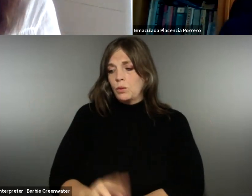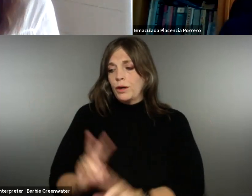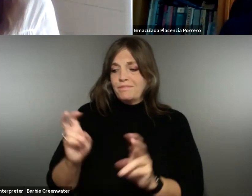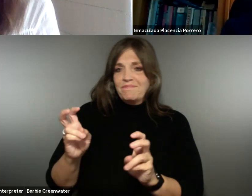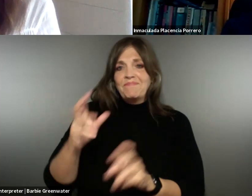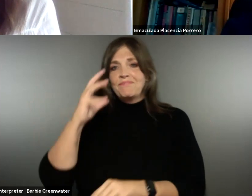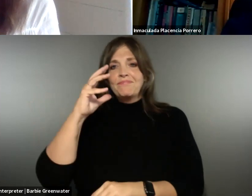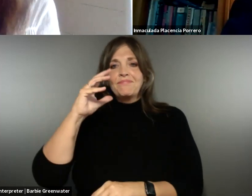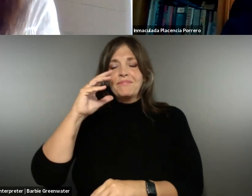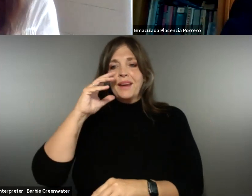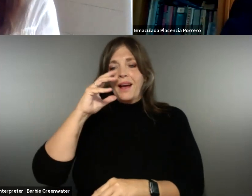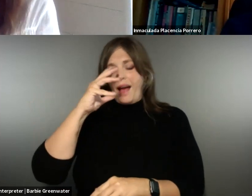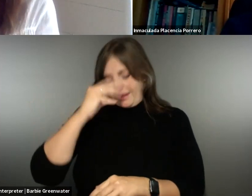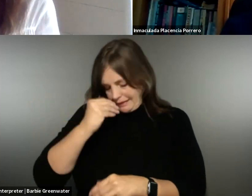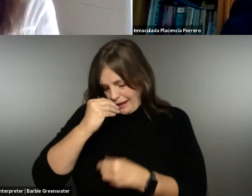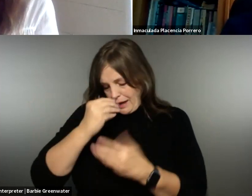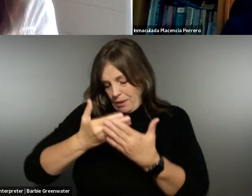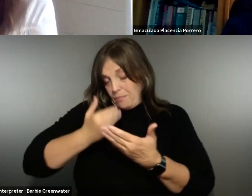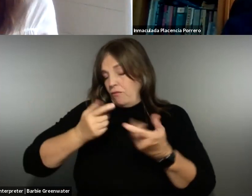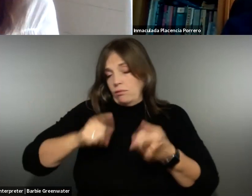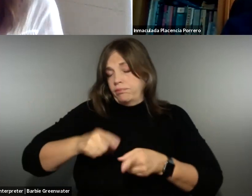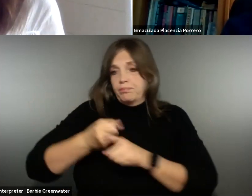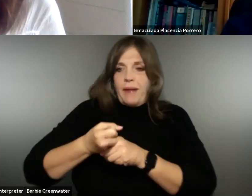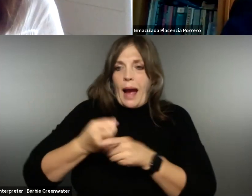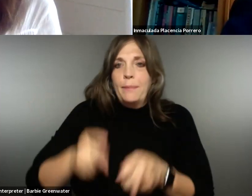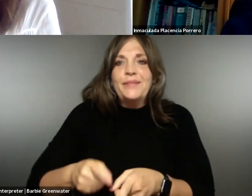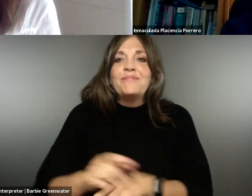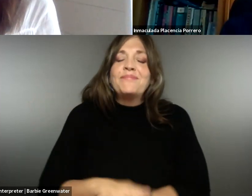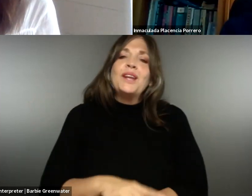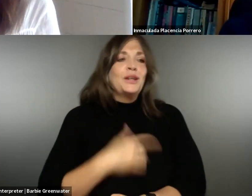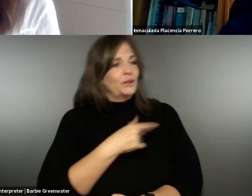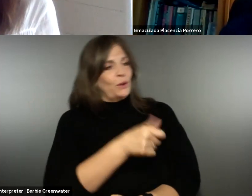my impression there was most of the public sector work, well